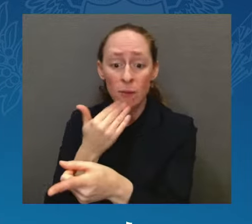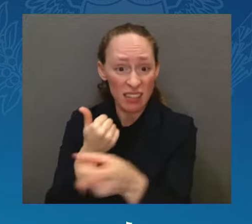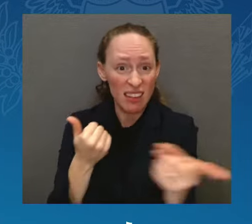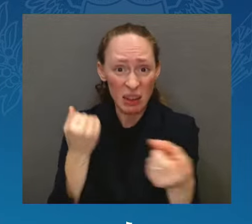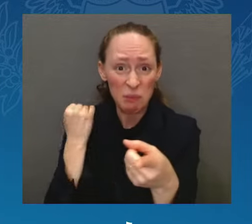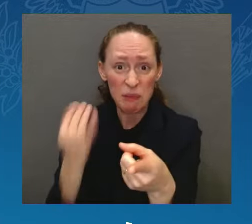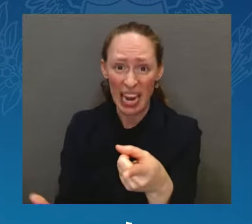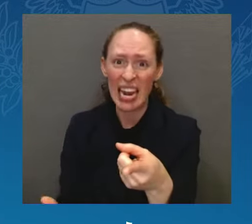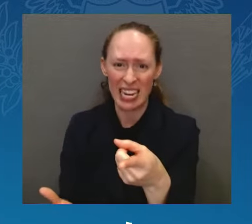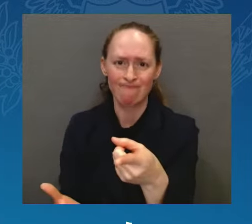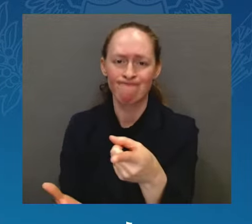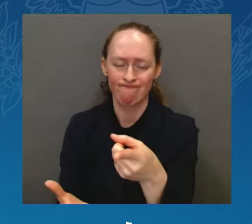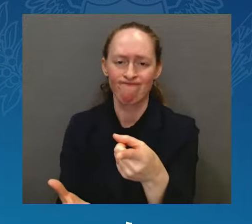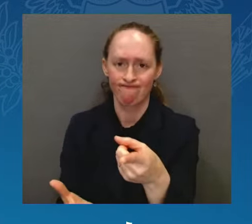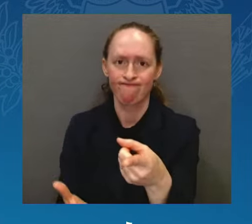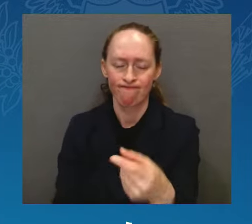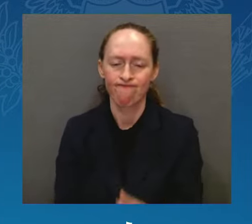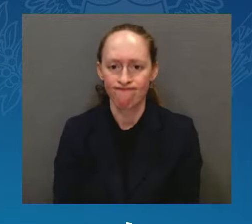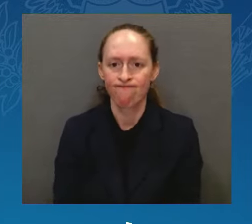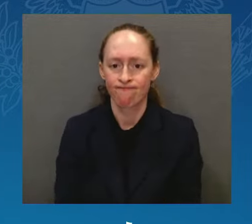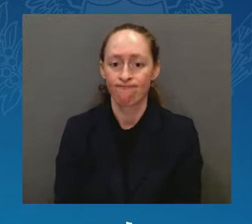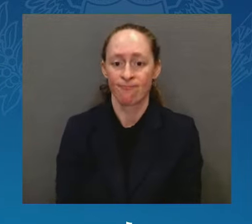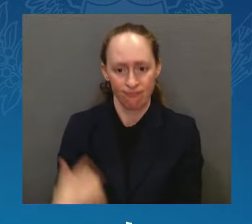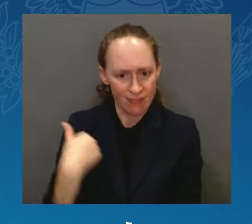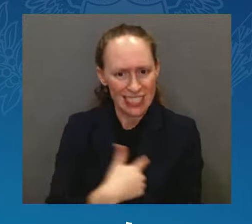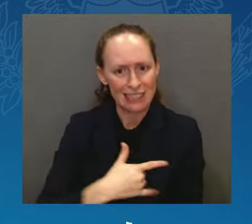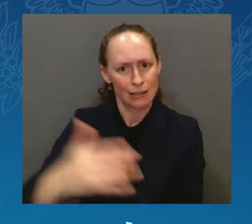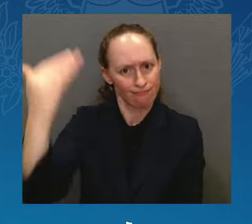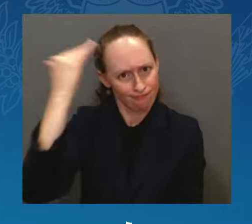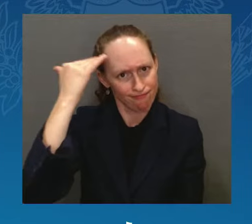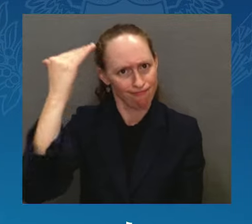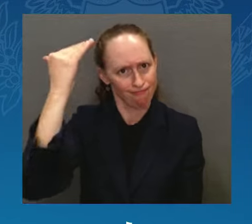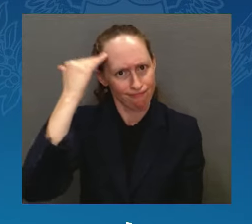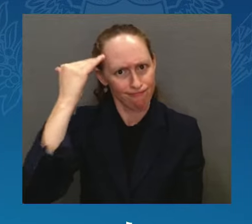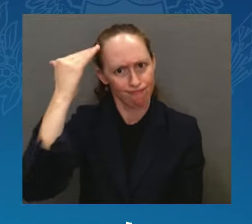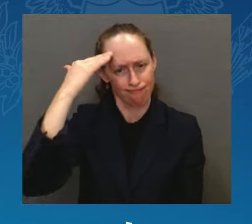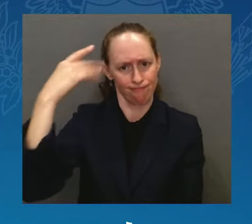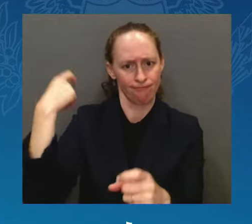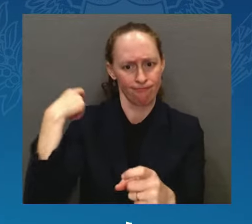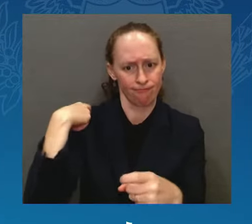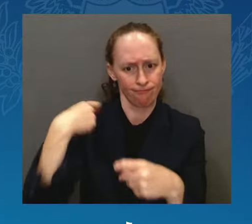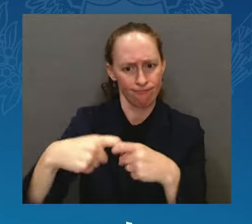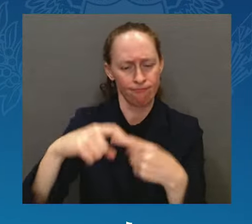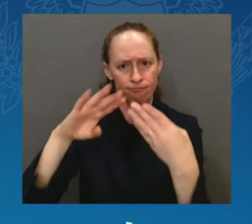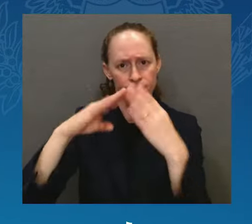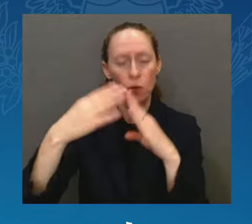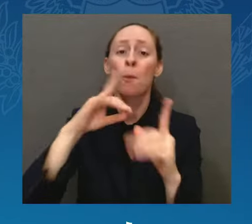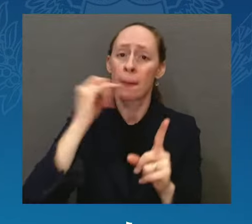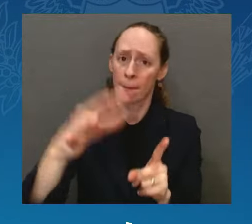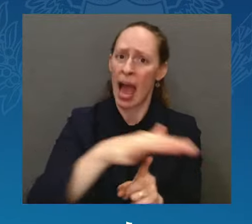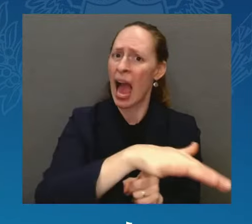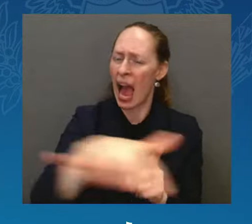And we know Latinos -- and lots of folks, but Latinos I'm going to speak of right now -- are 70 percent more likely to have diabetes.